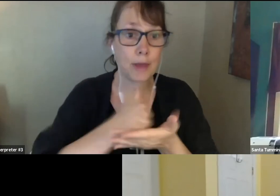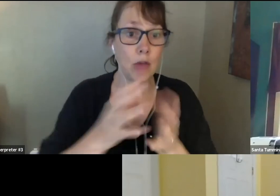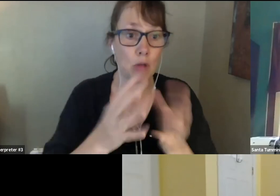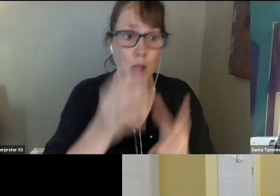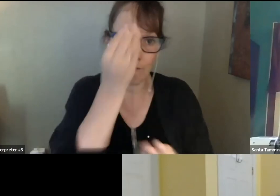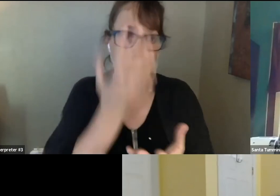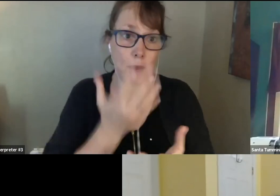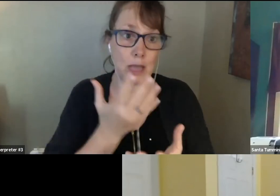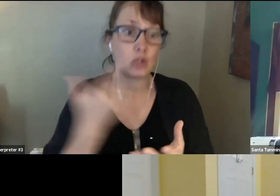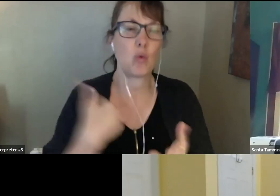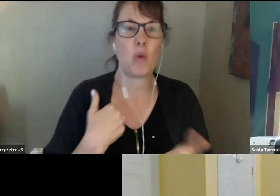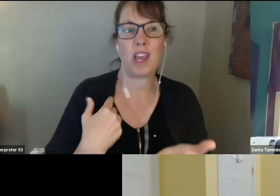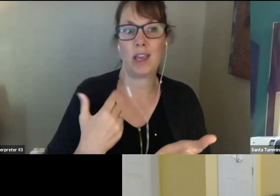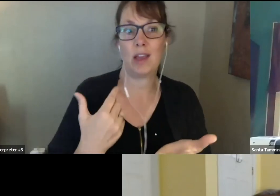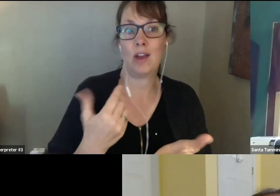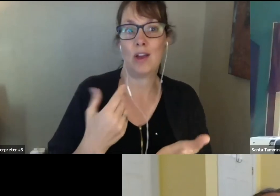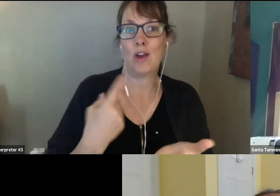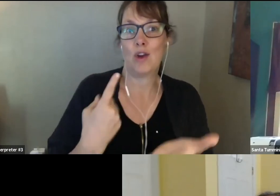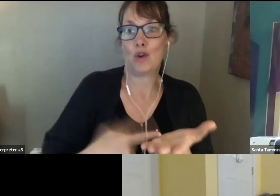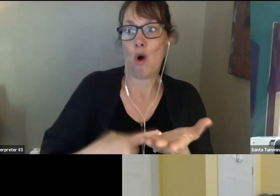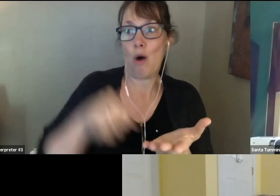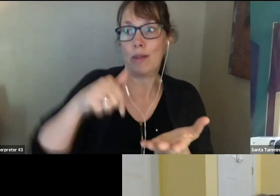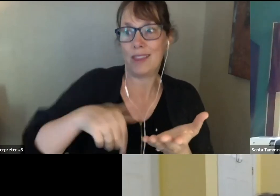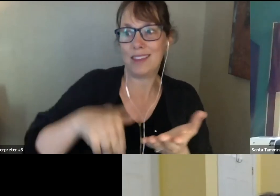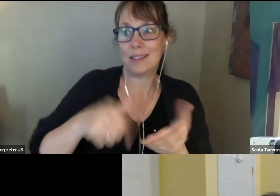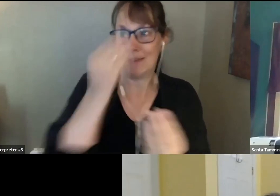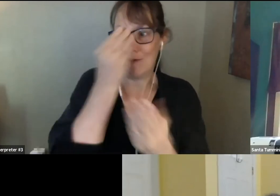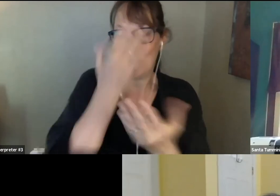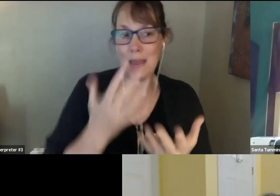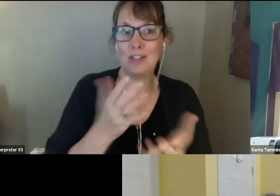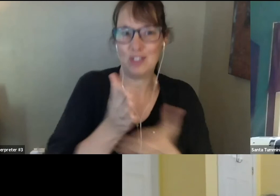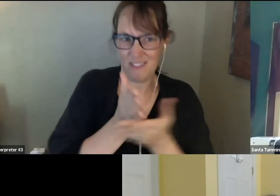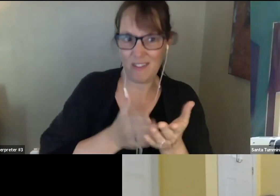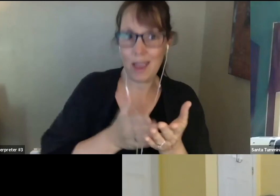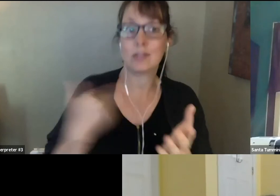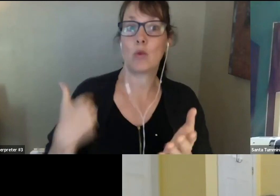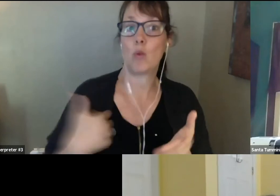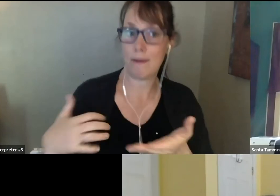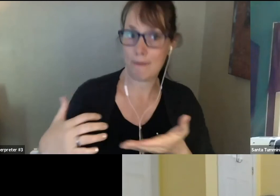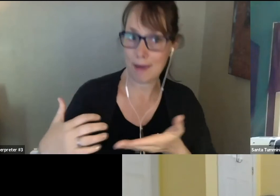this the information-gathering phase, we’ve gathered a lot of information. Our RFA had